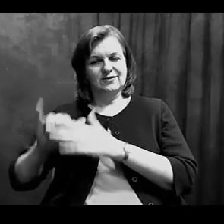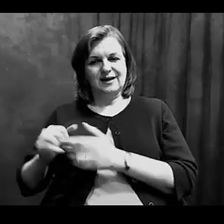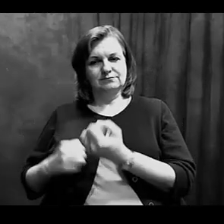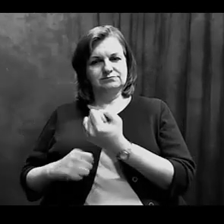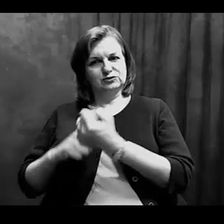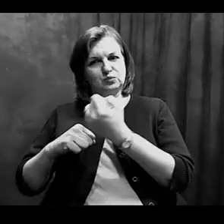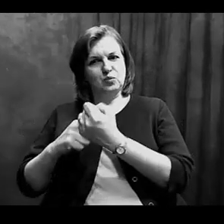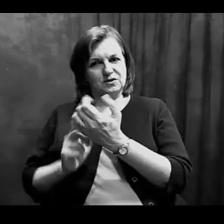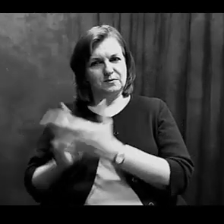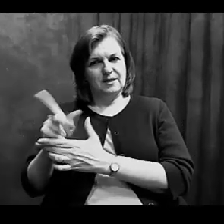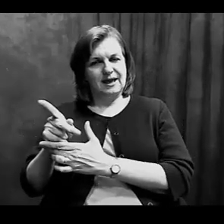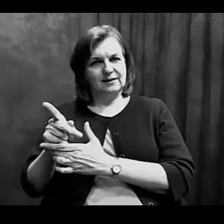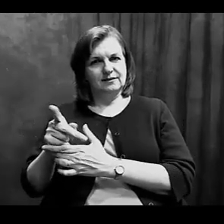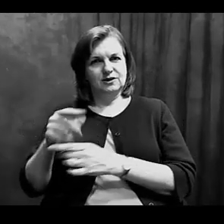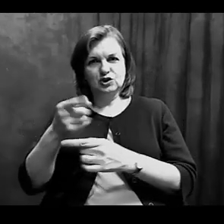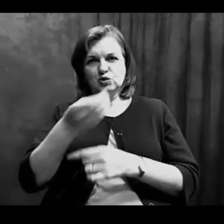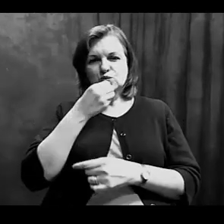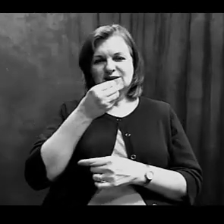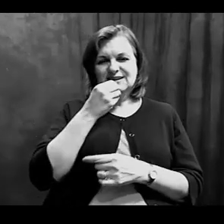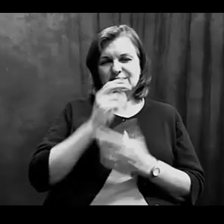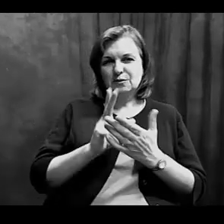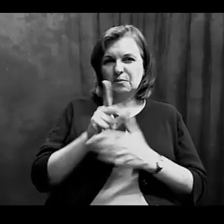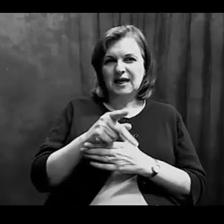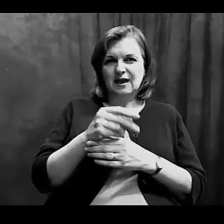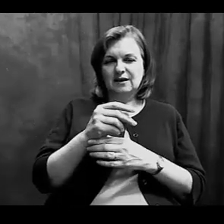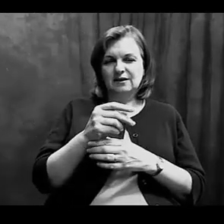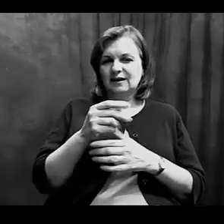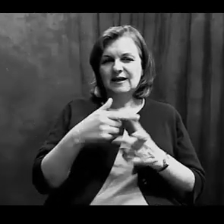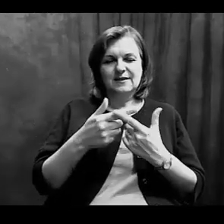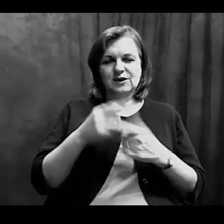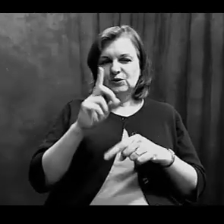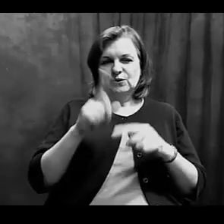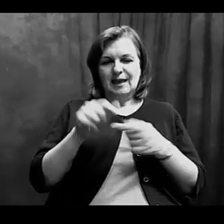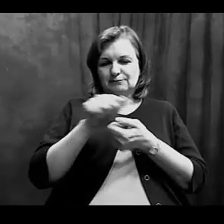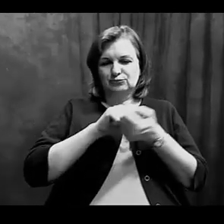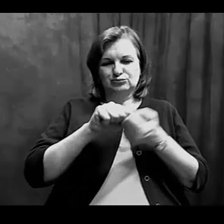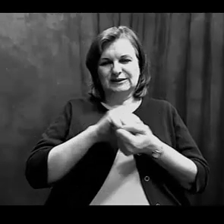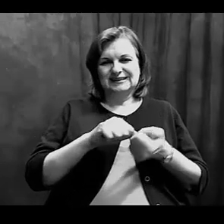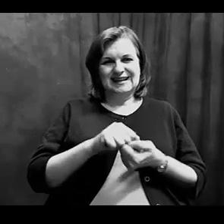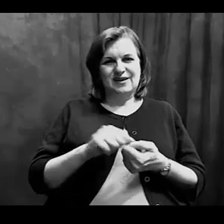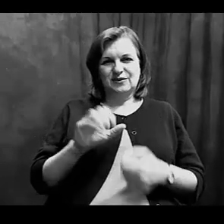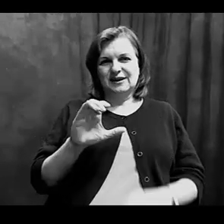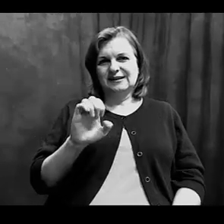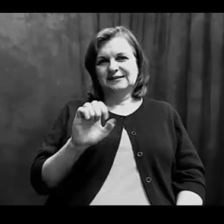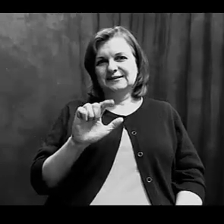thats its whole purpose to give structure to a plant! You don't break it down very well no animal does really